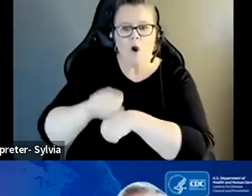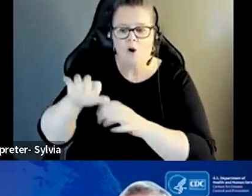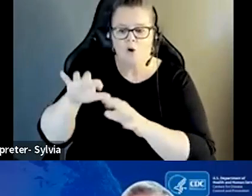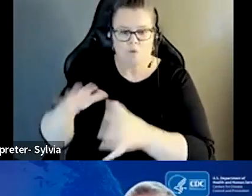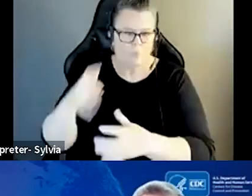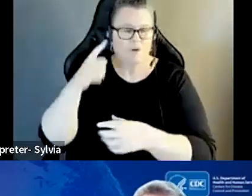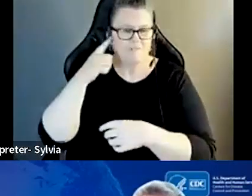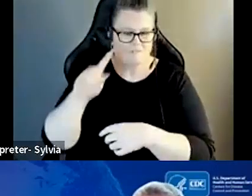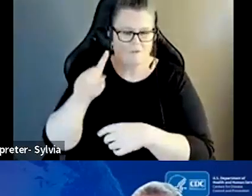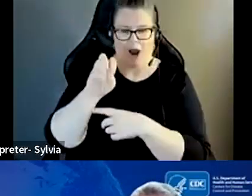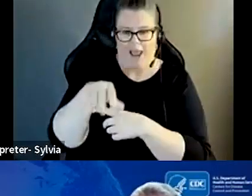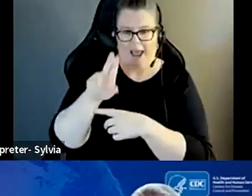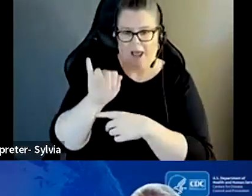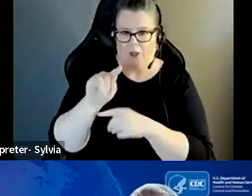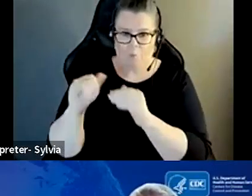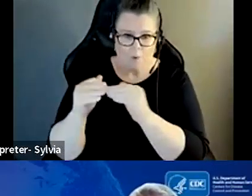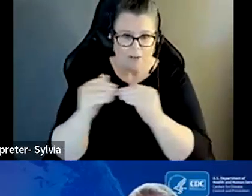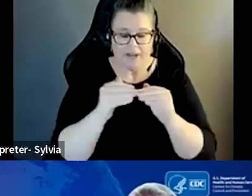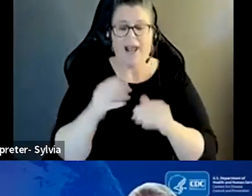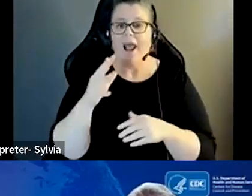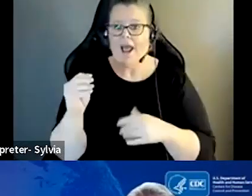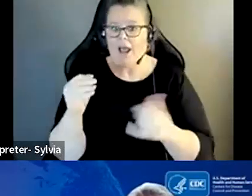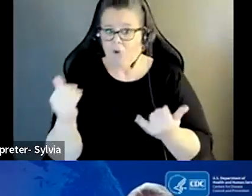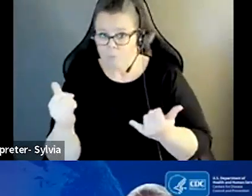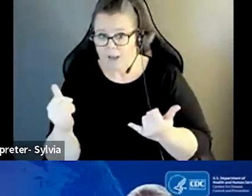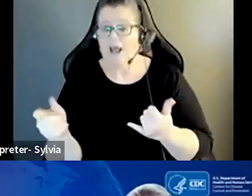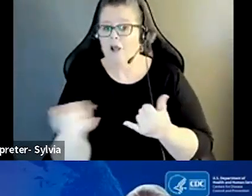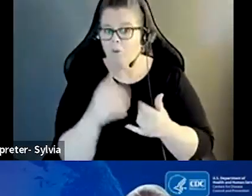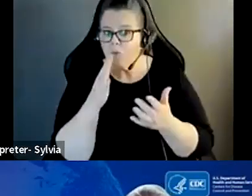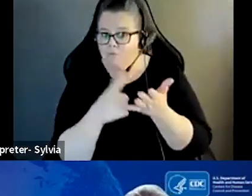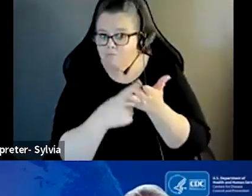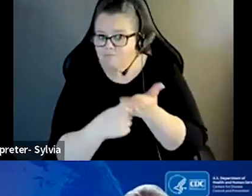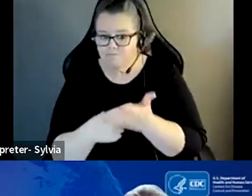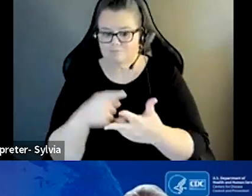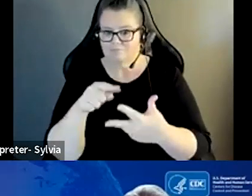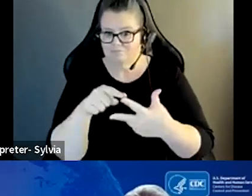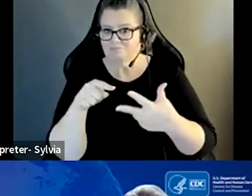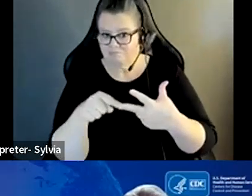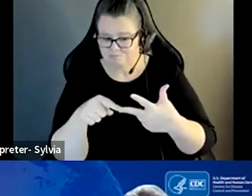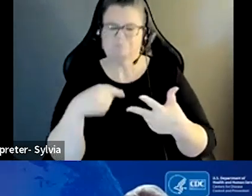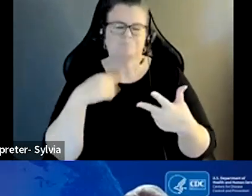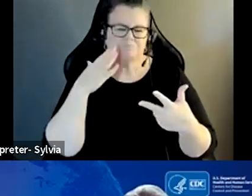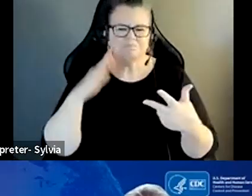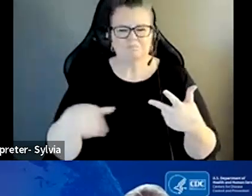to establish workgroups on data modernization and laboratory quality. Of course we know there will be more questions and more areas